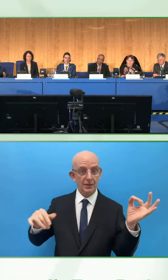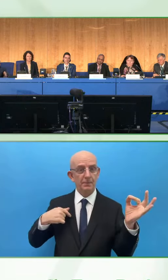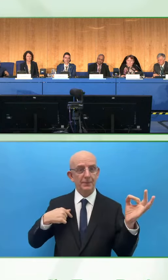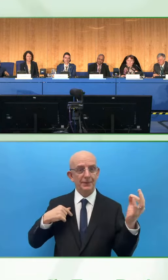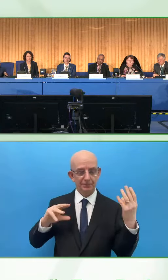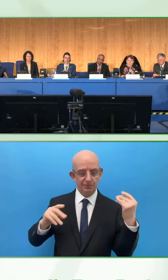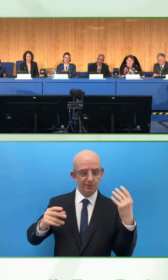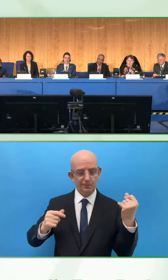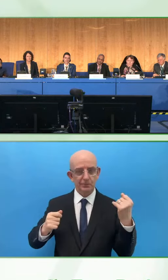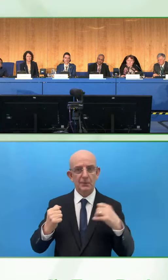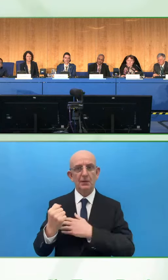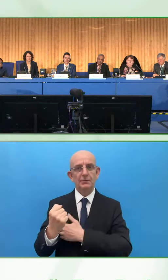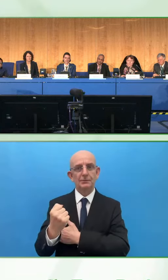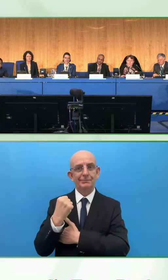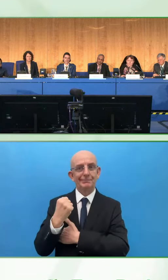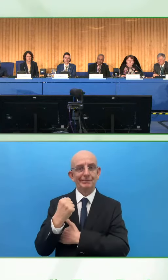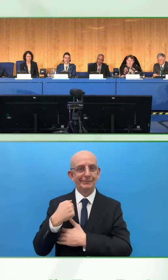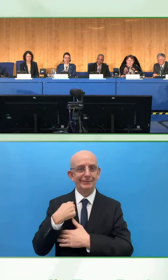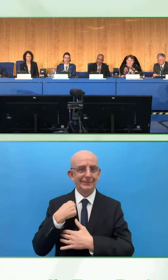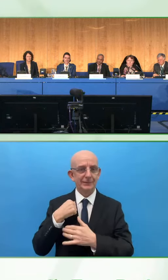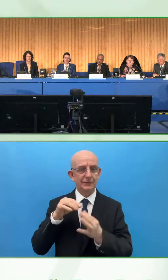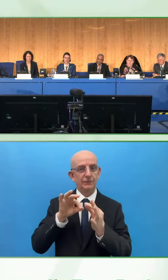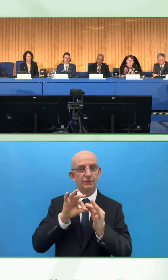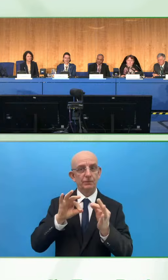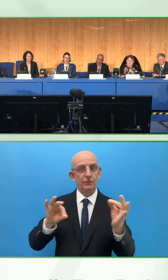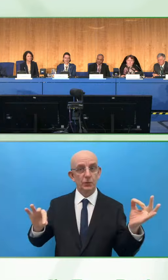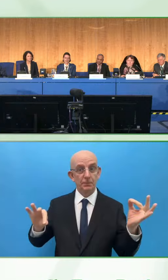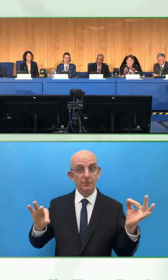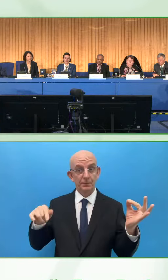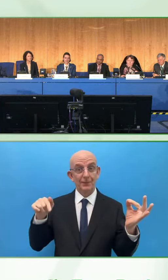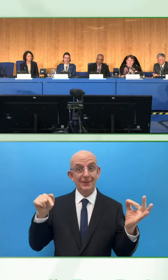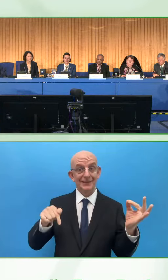It was just Dowell from the local hardware store.